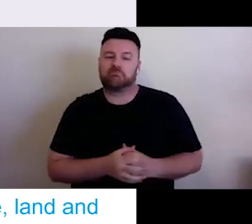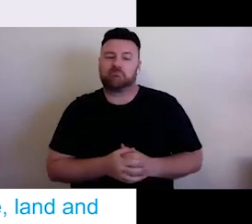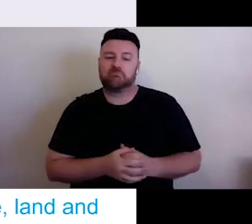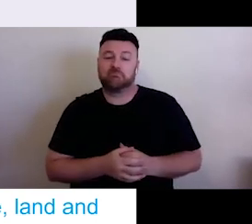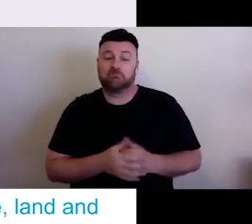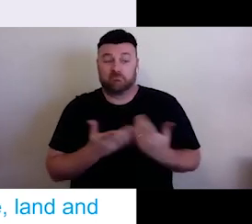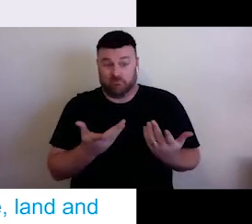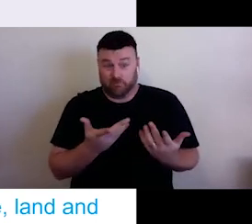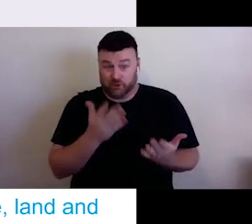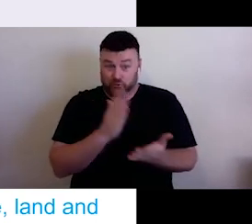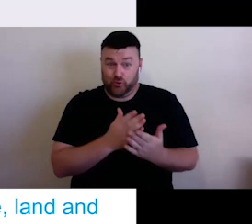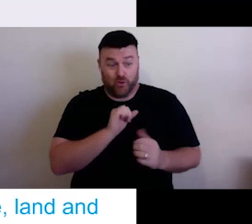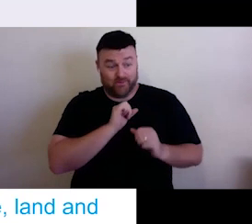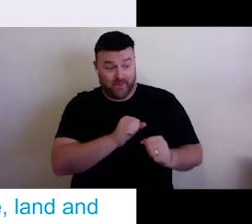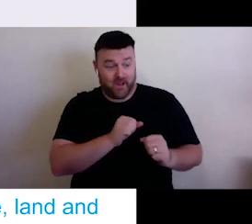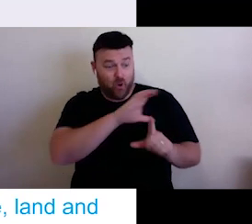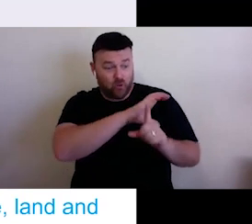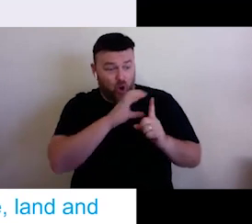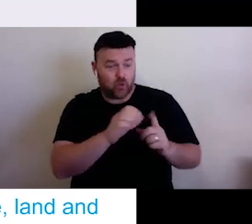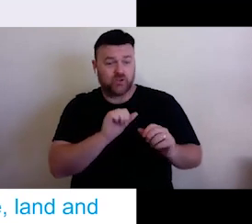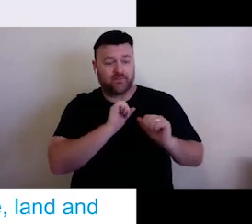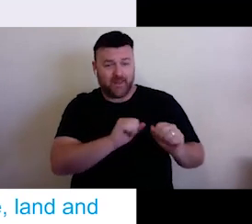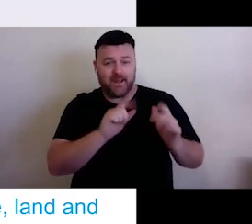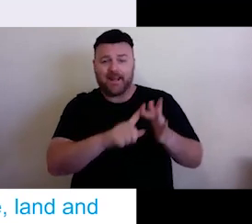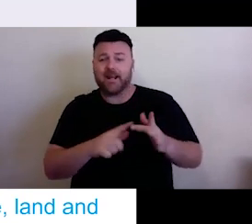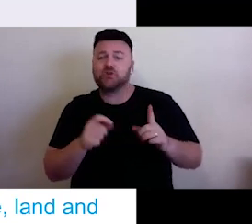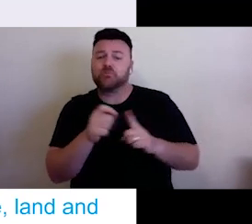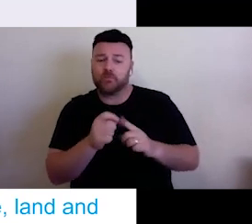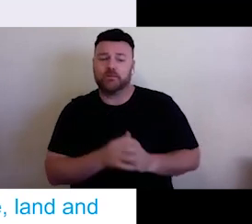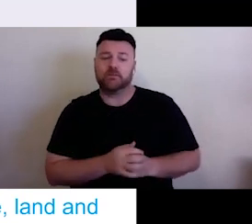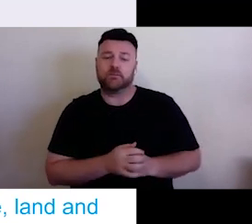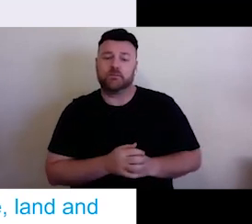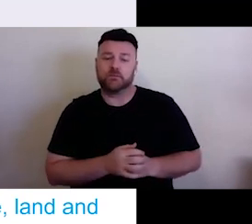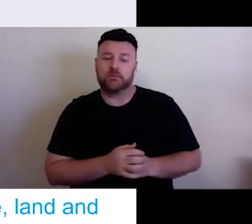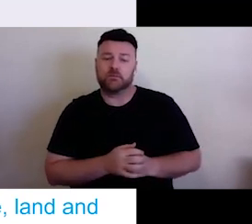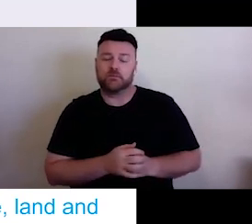Intellectual Property. And it is holistic in that it is